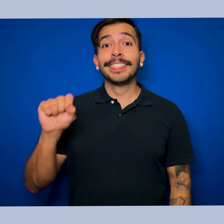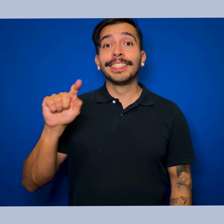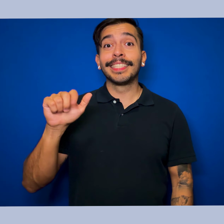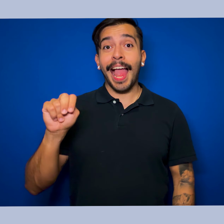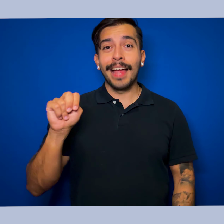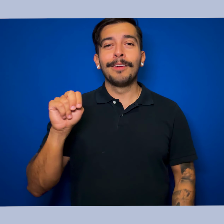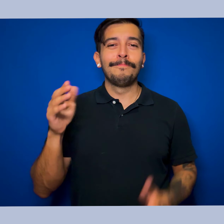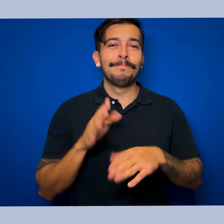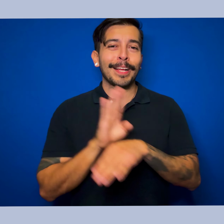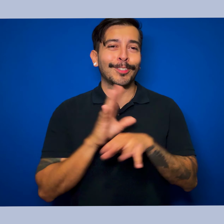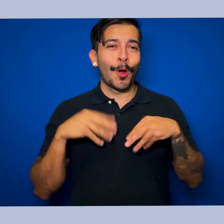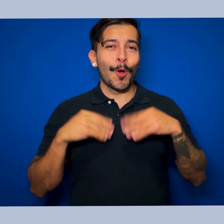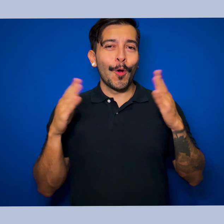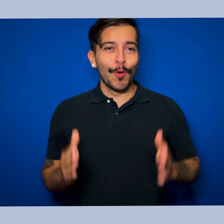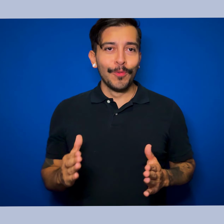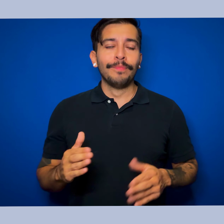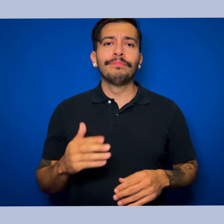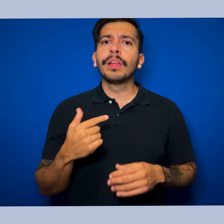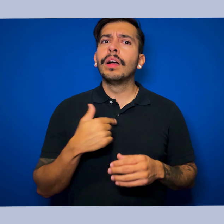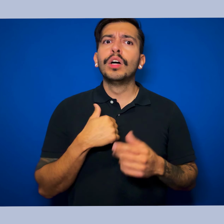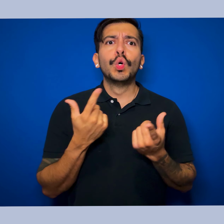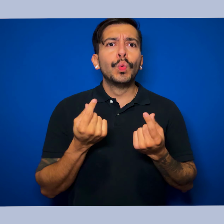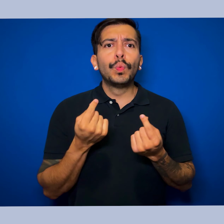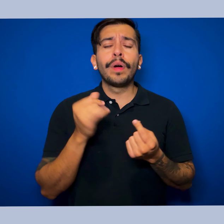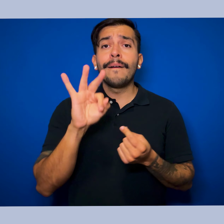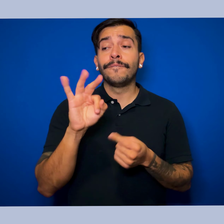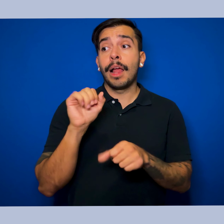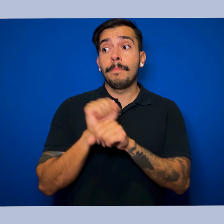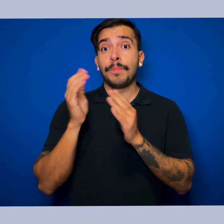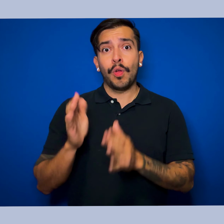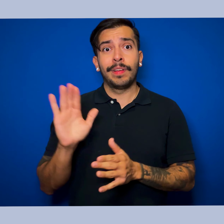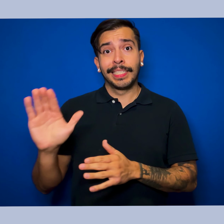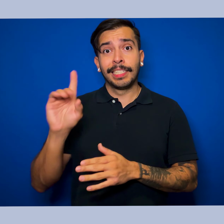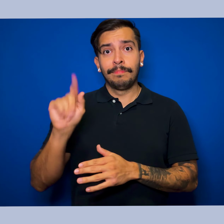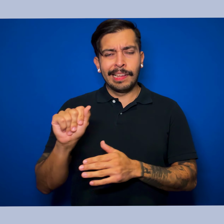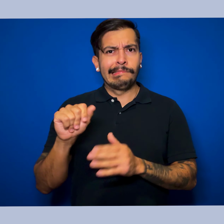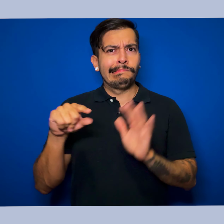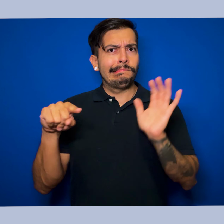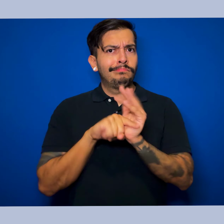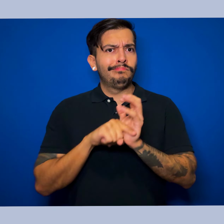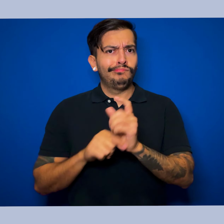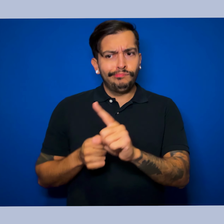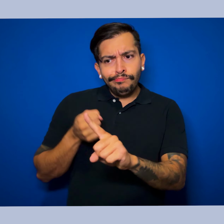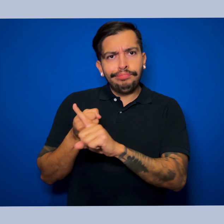Stan, small business owner. What do I do if I think an employee's disability is negatively impacting